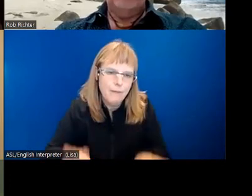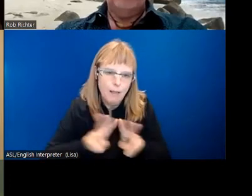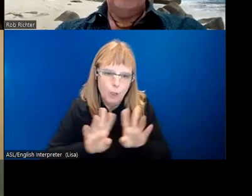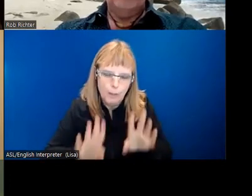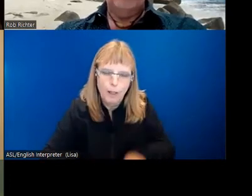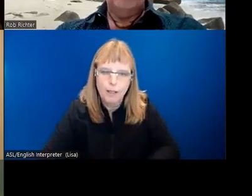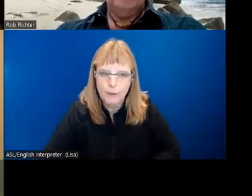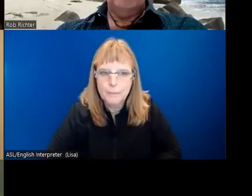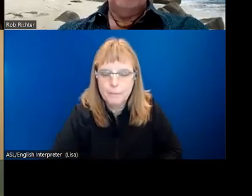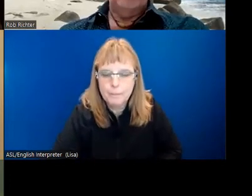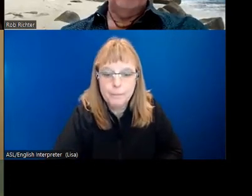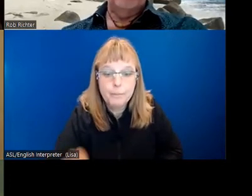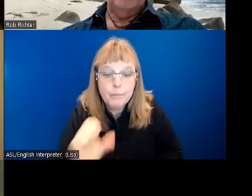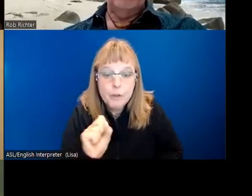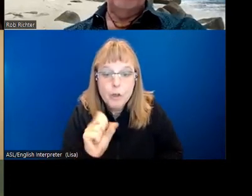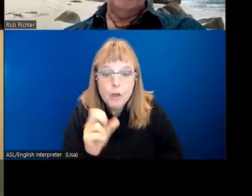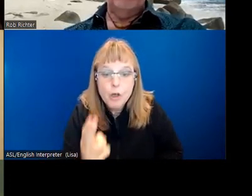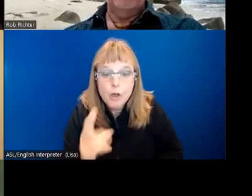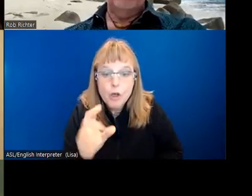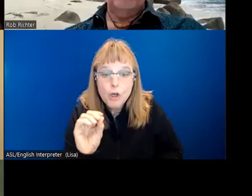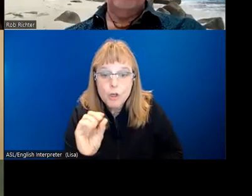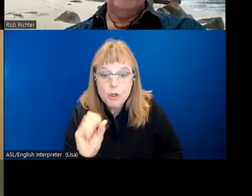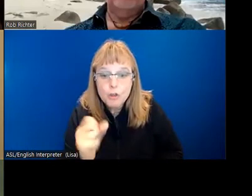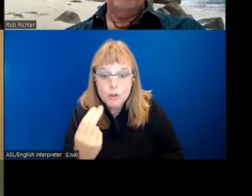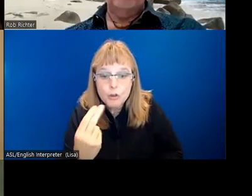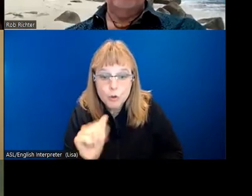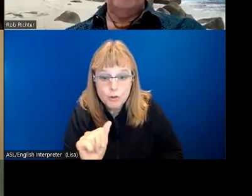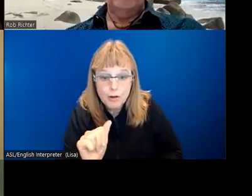Shoshana, did you want to respond to that as well? Sure.